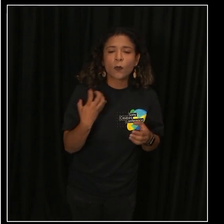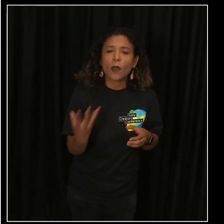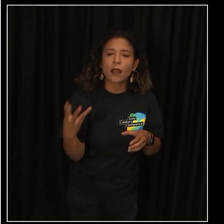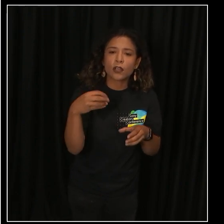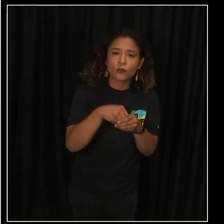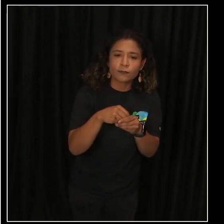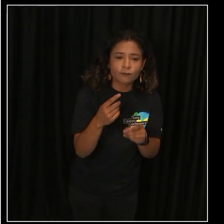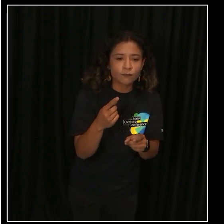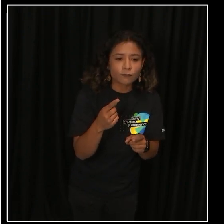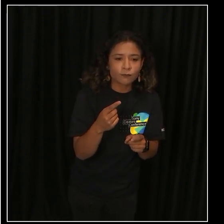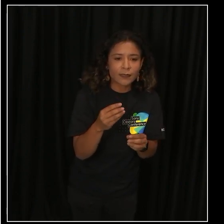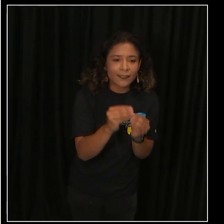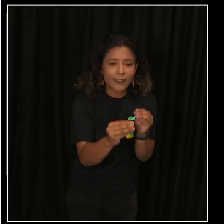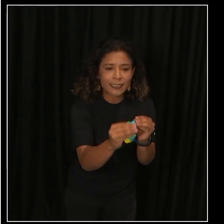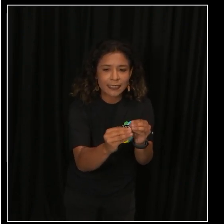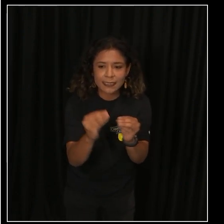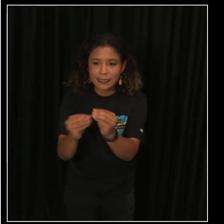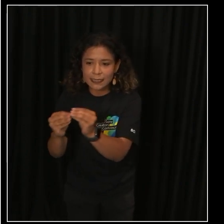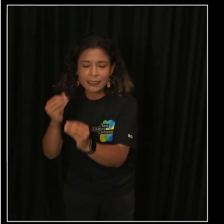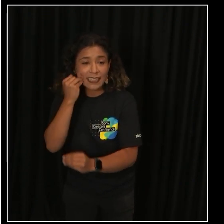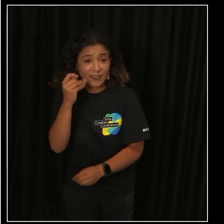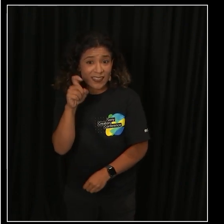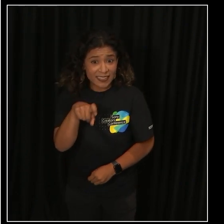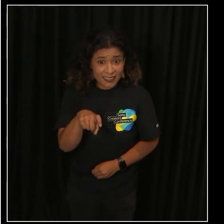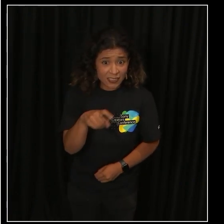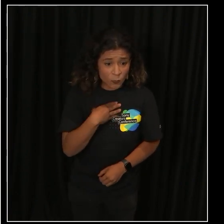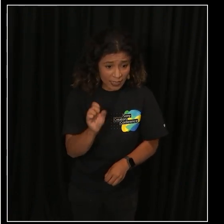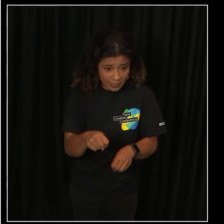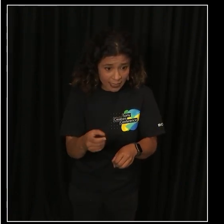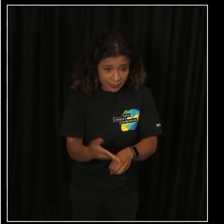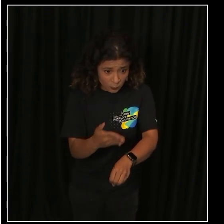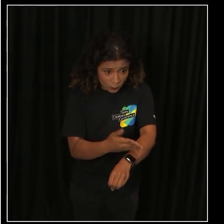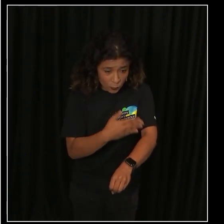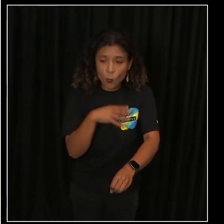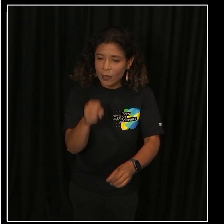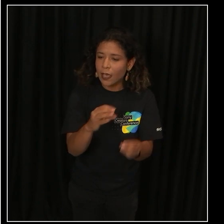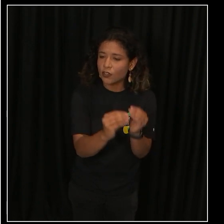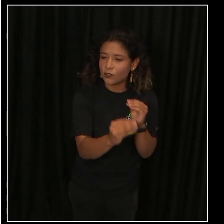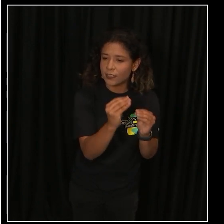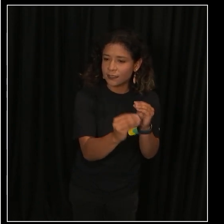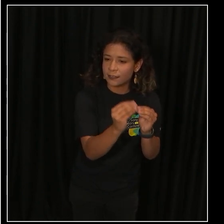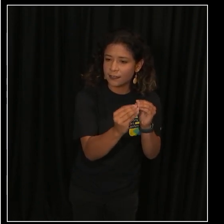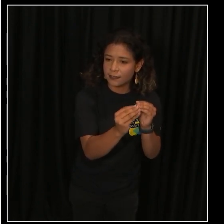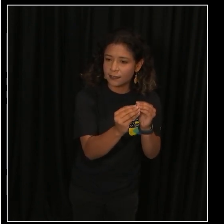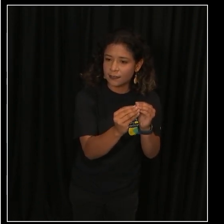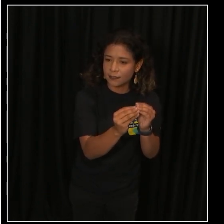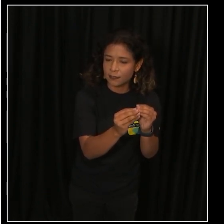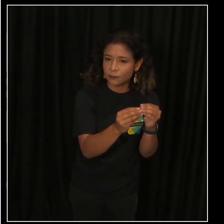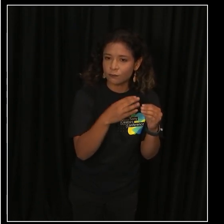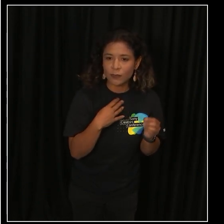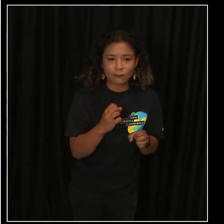so it was necessary to support accurate of reflection to accurately reproduce the real curve.